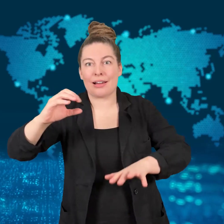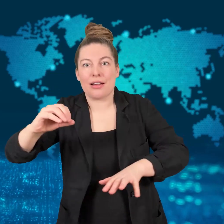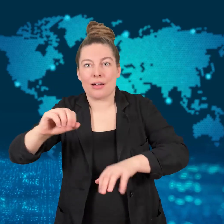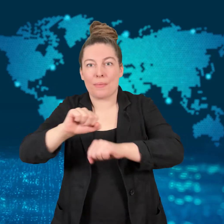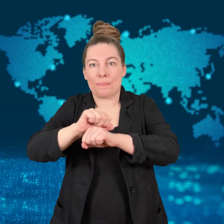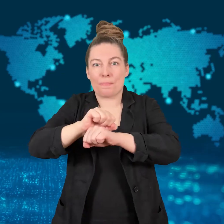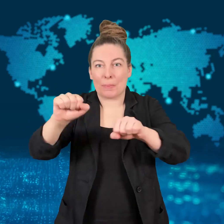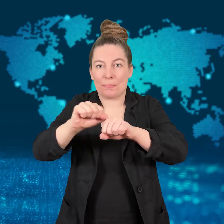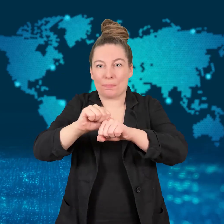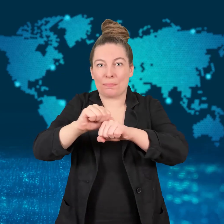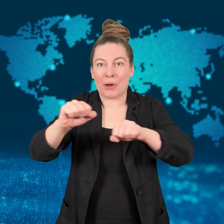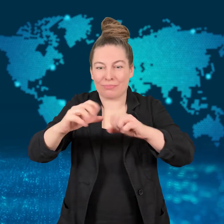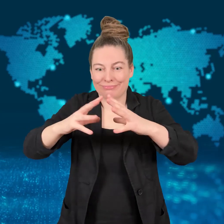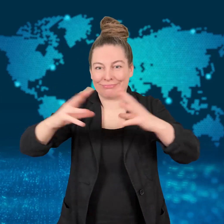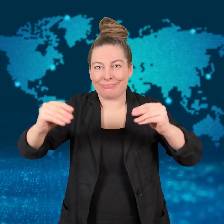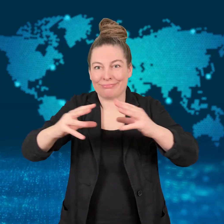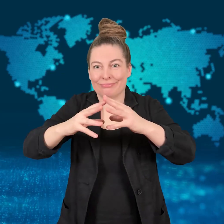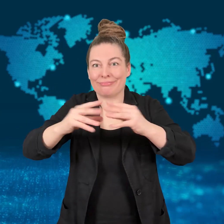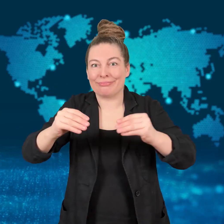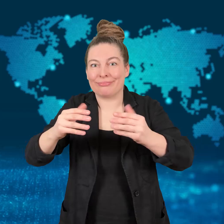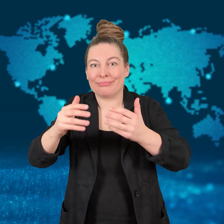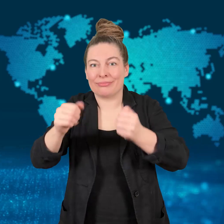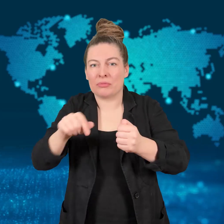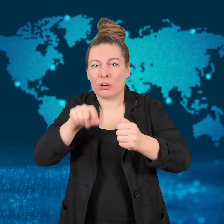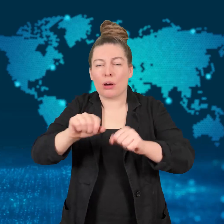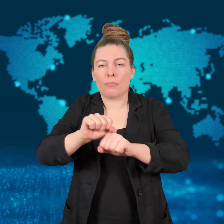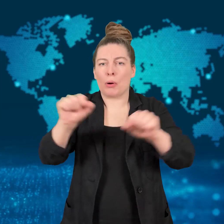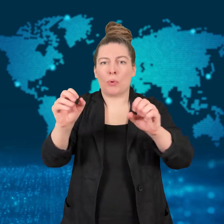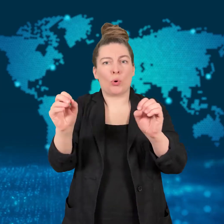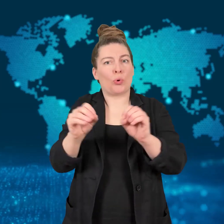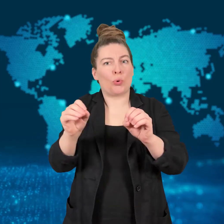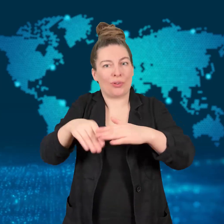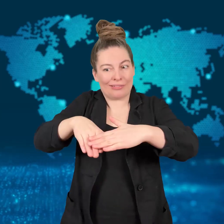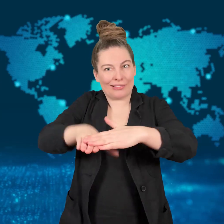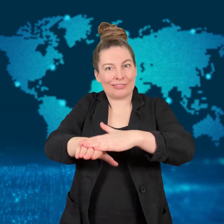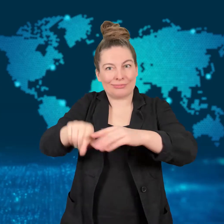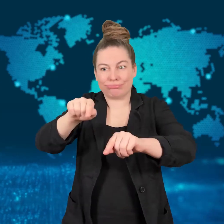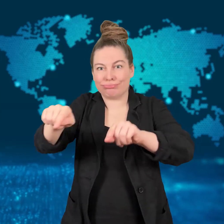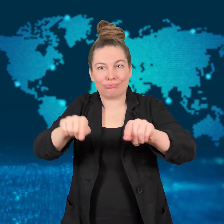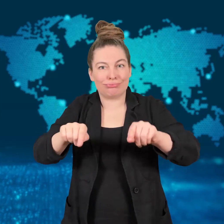a children's playground in England.